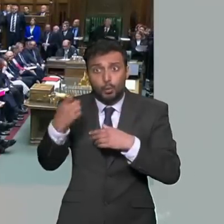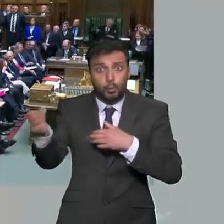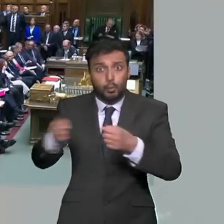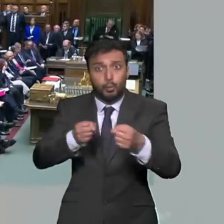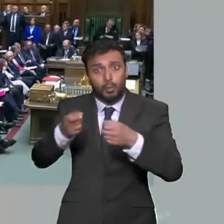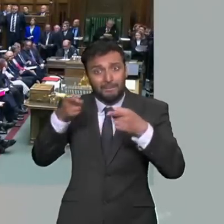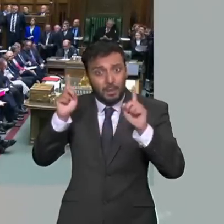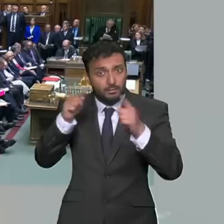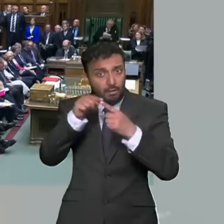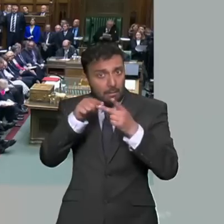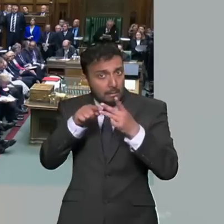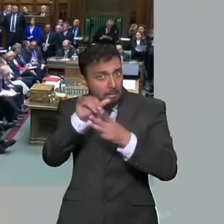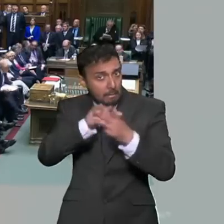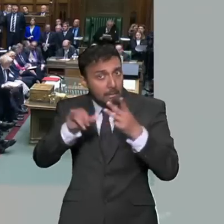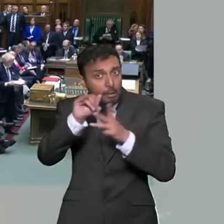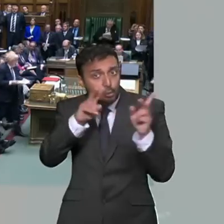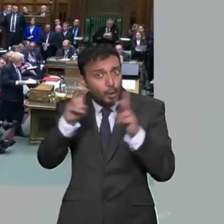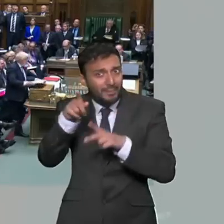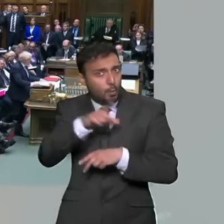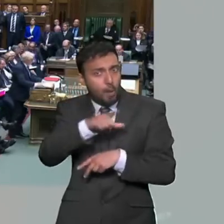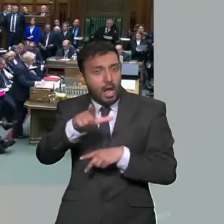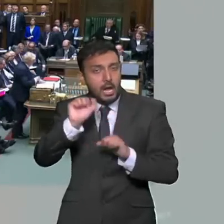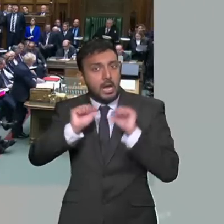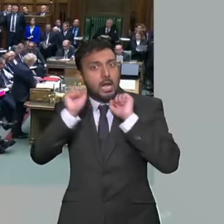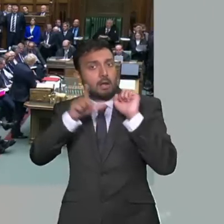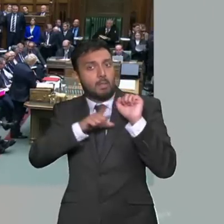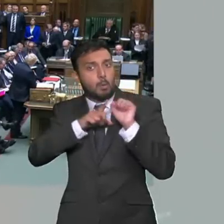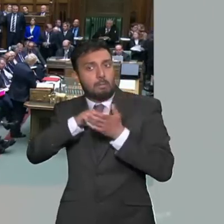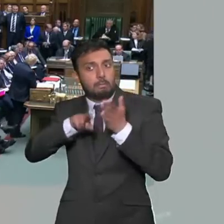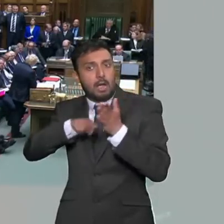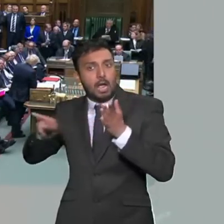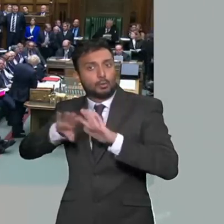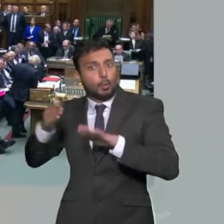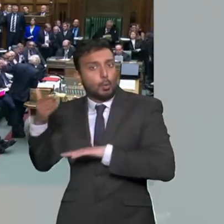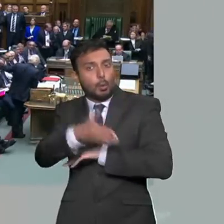The Prime Minister I know my hon.